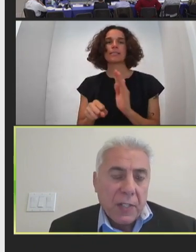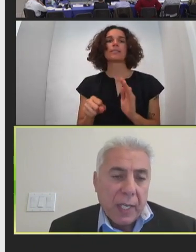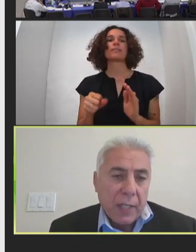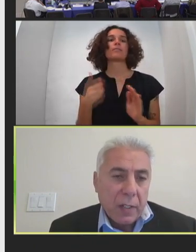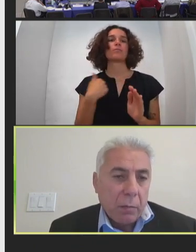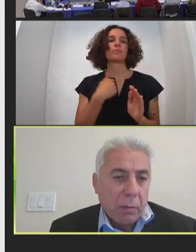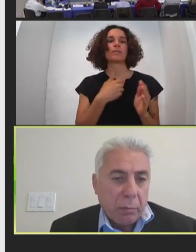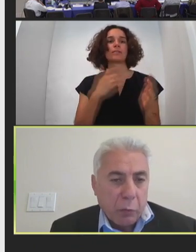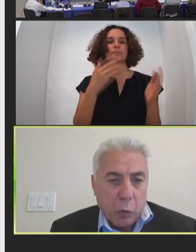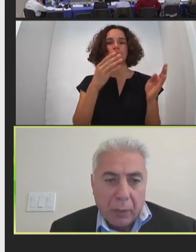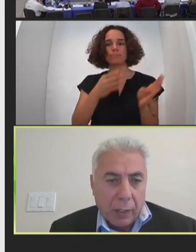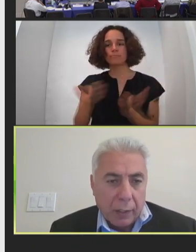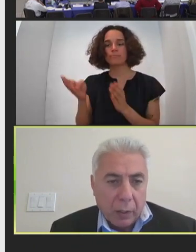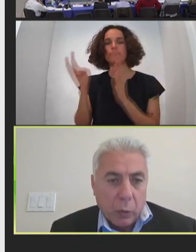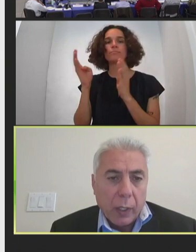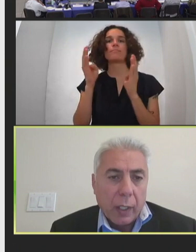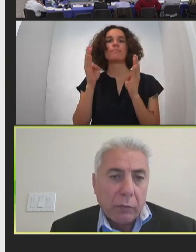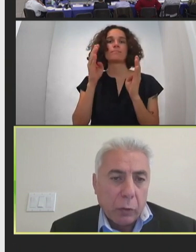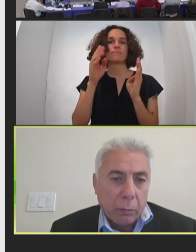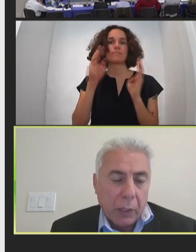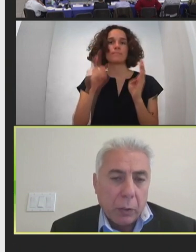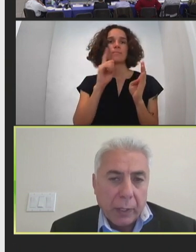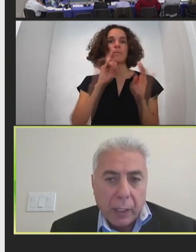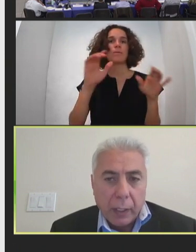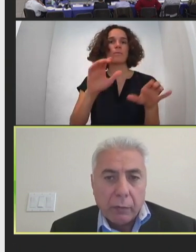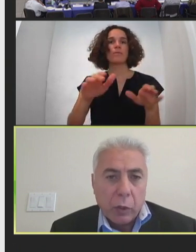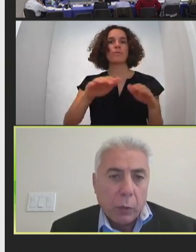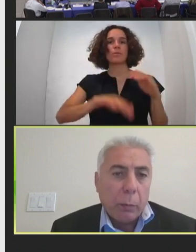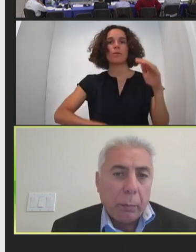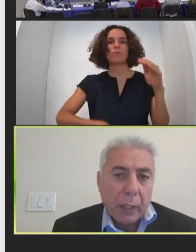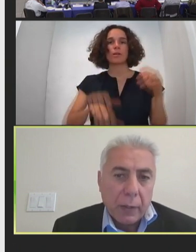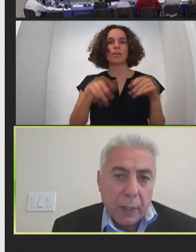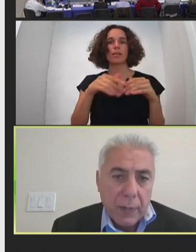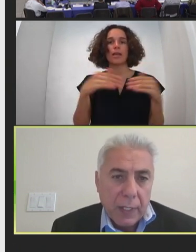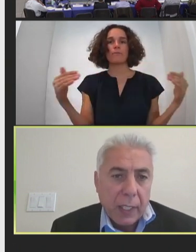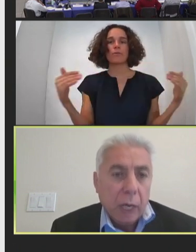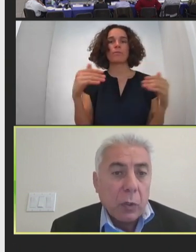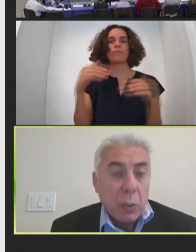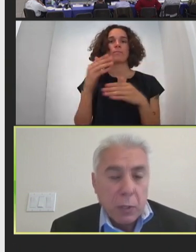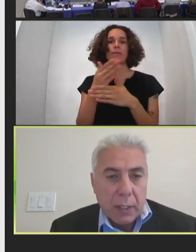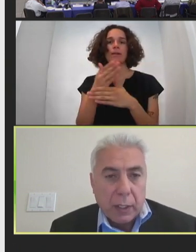states performing at the lower level, medium, and high level. And we picked three counties within